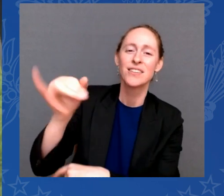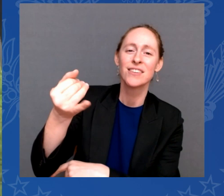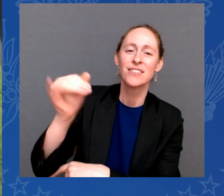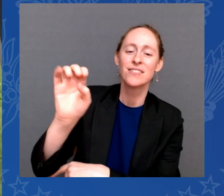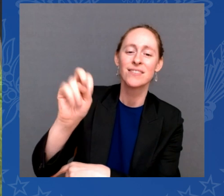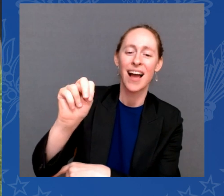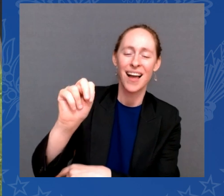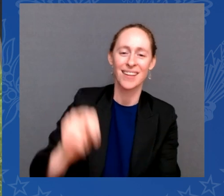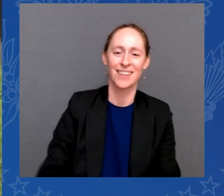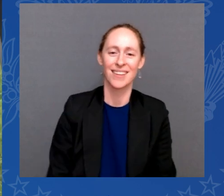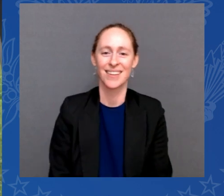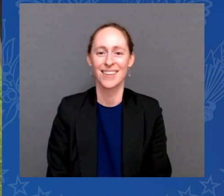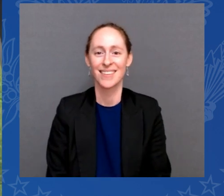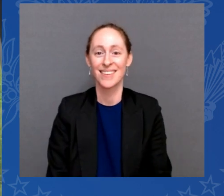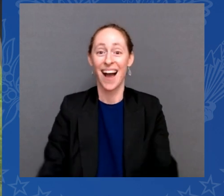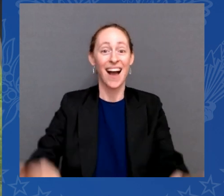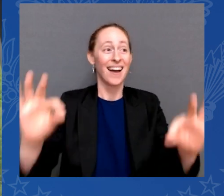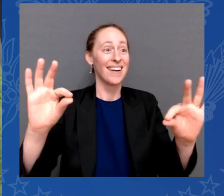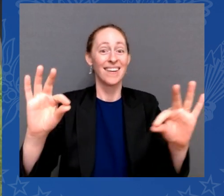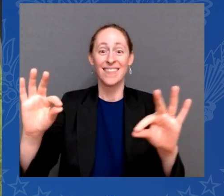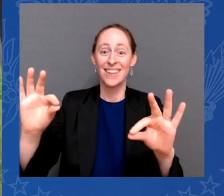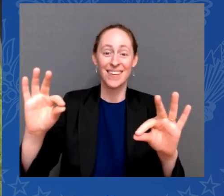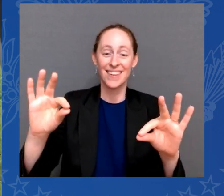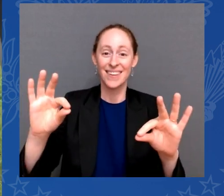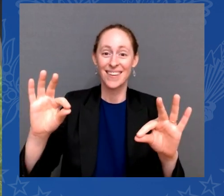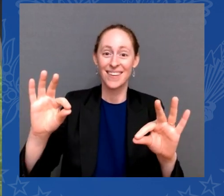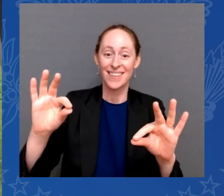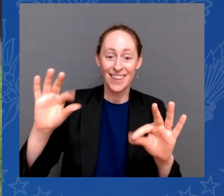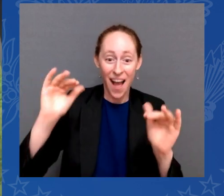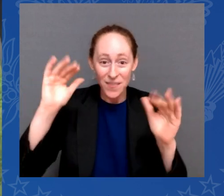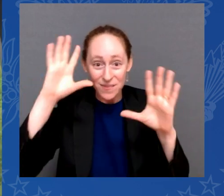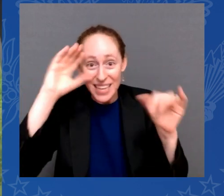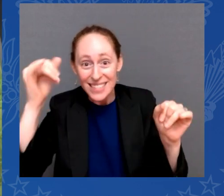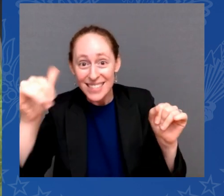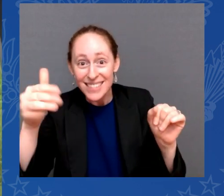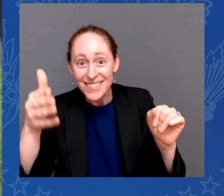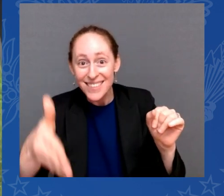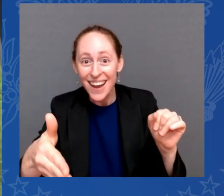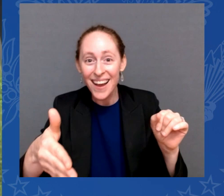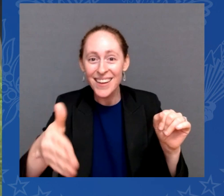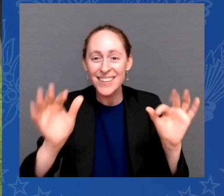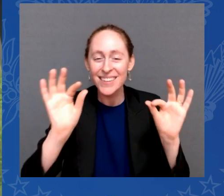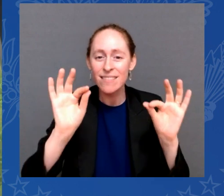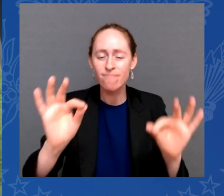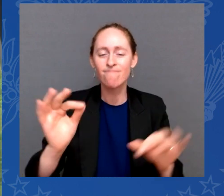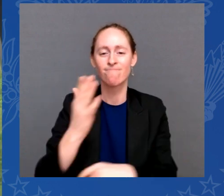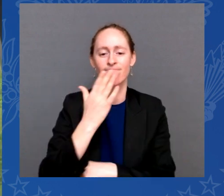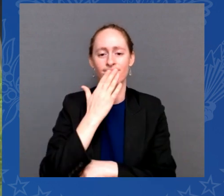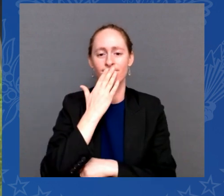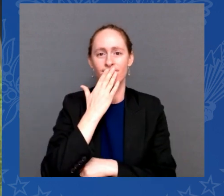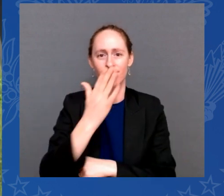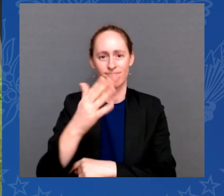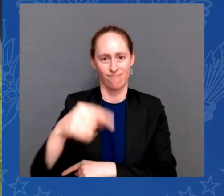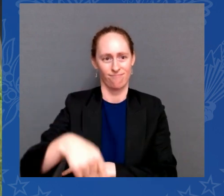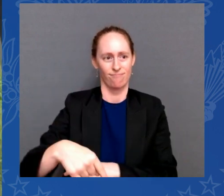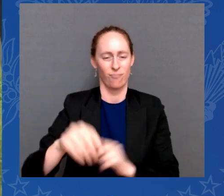thank you so much for the opportunity to be with you. I want to congratulate you both on the passage of the PACT Act in the Senate last night.